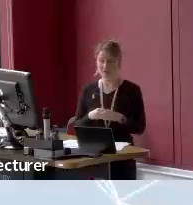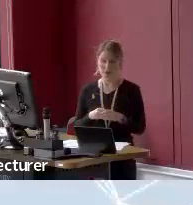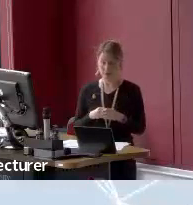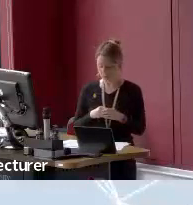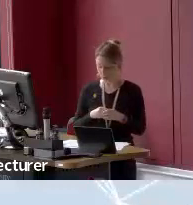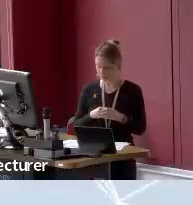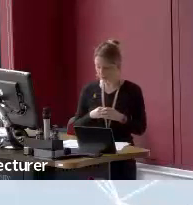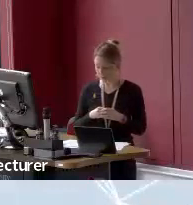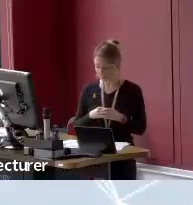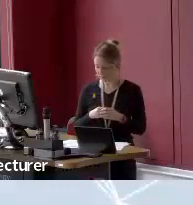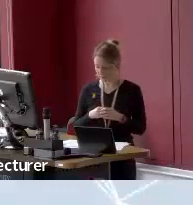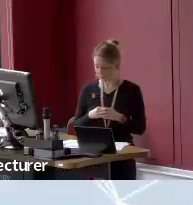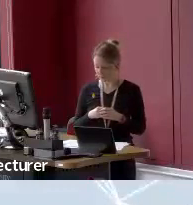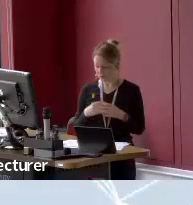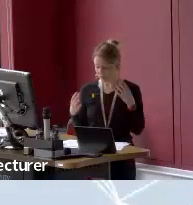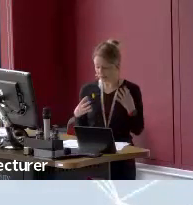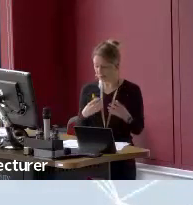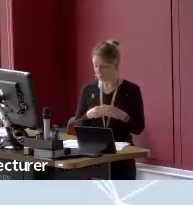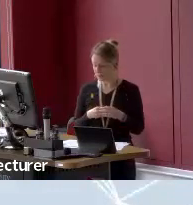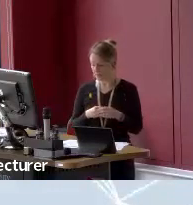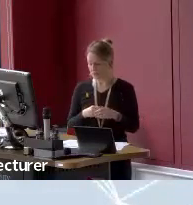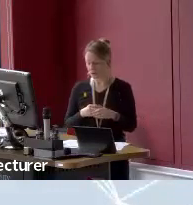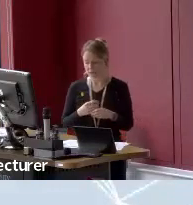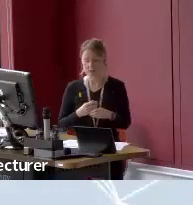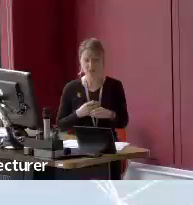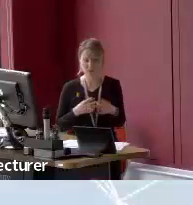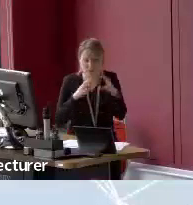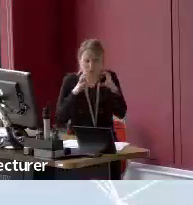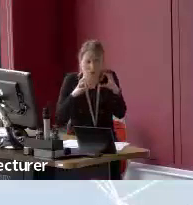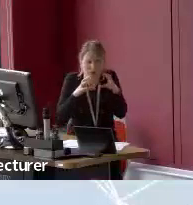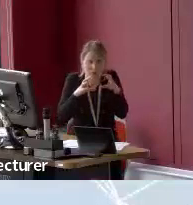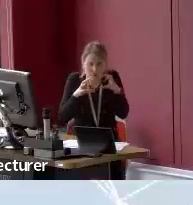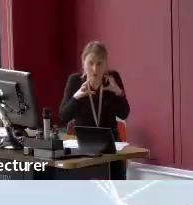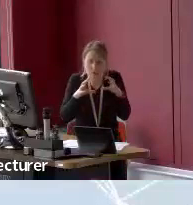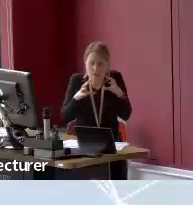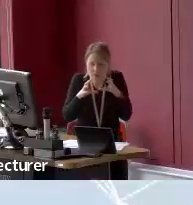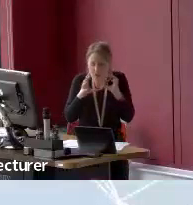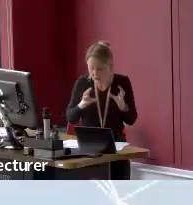everyone involved and. we were creating out to engage audiences on beyond our typical sphere of